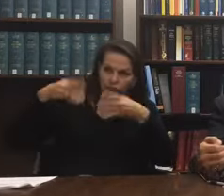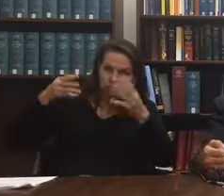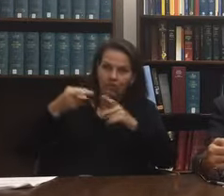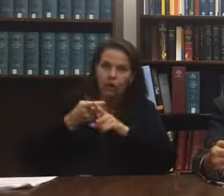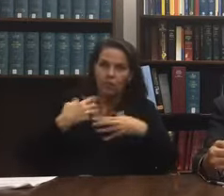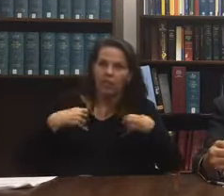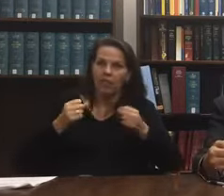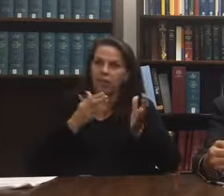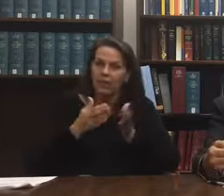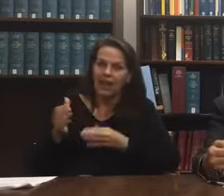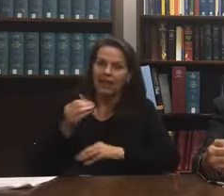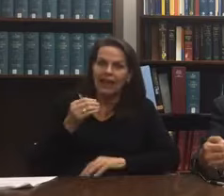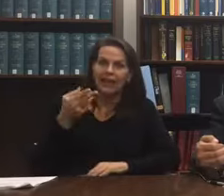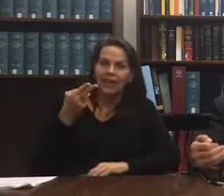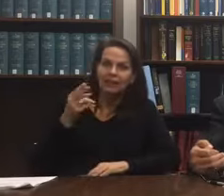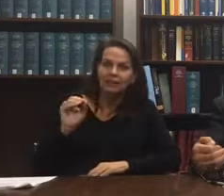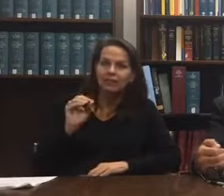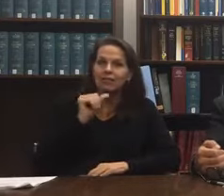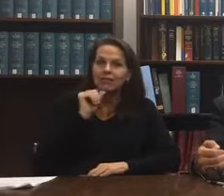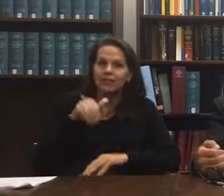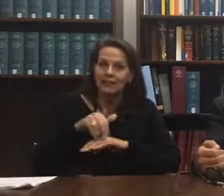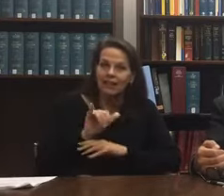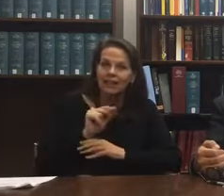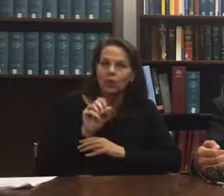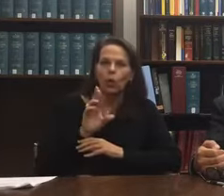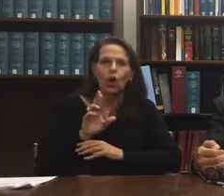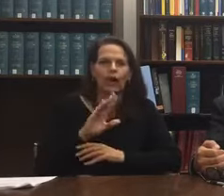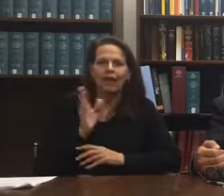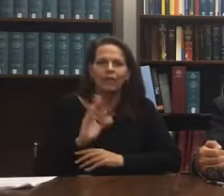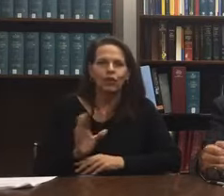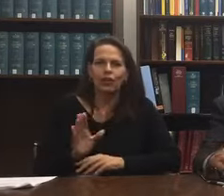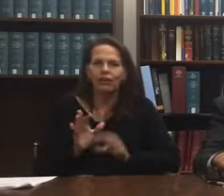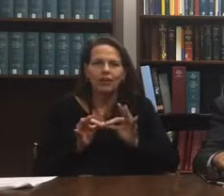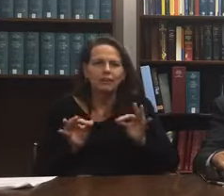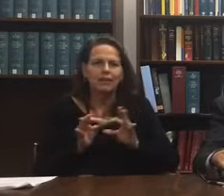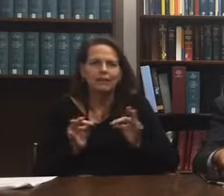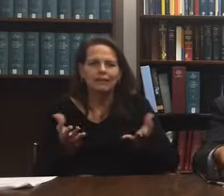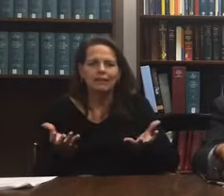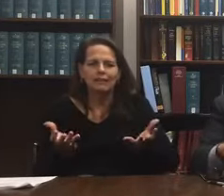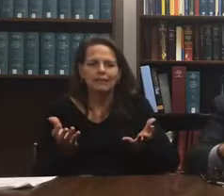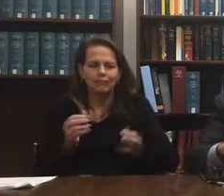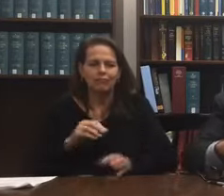hearing officer didn't send it or the hearing officer never got one okay but